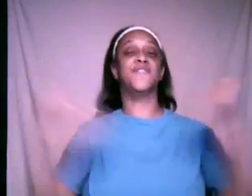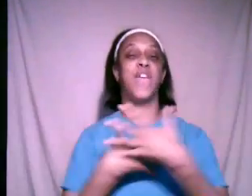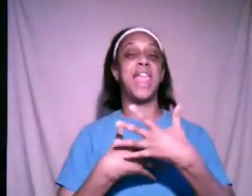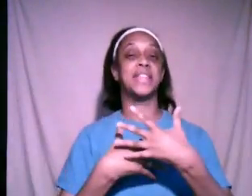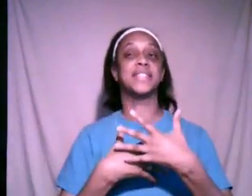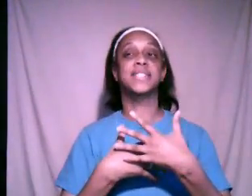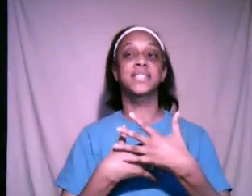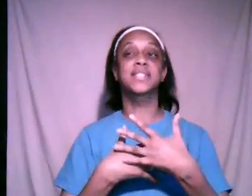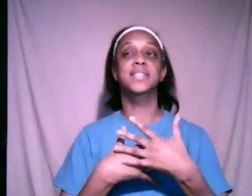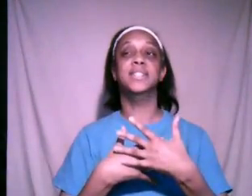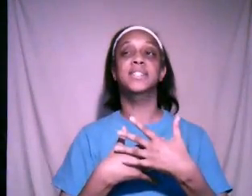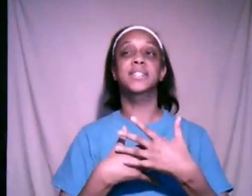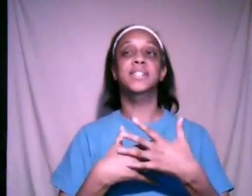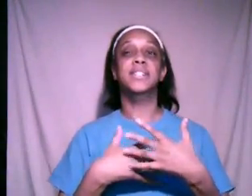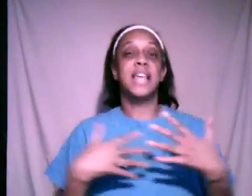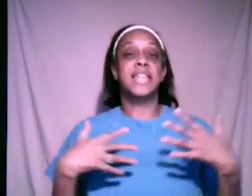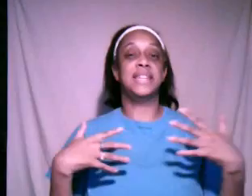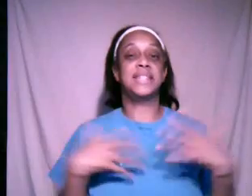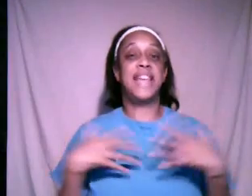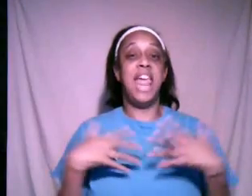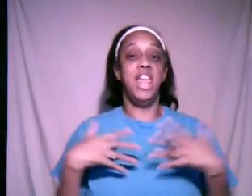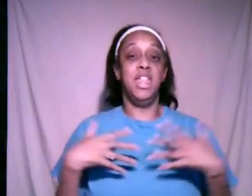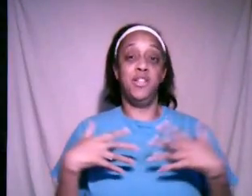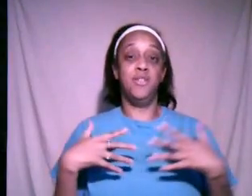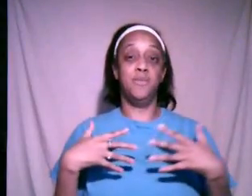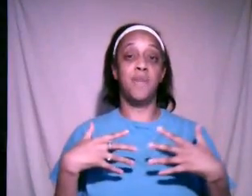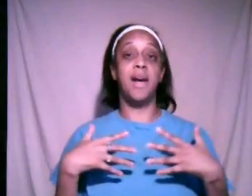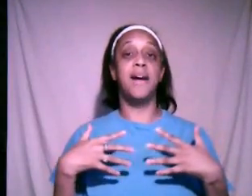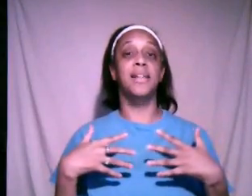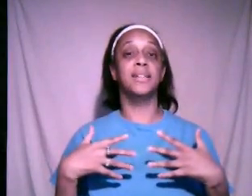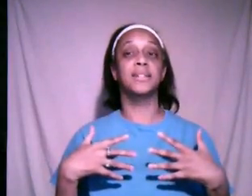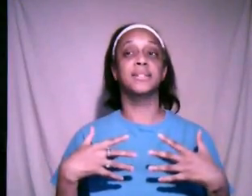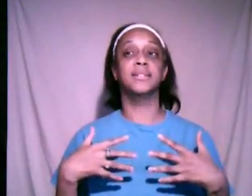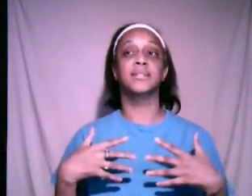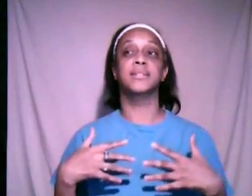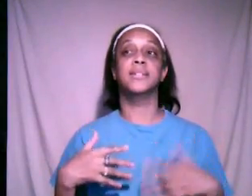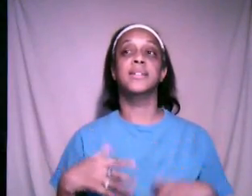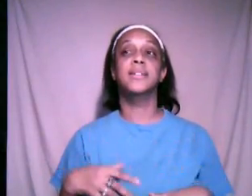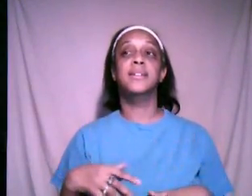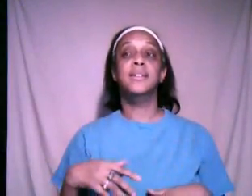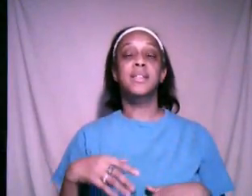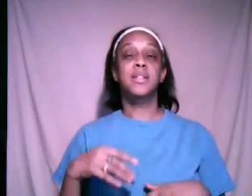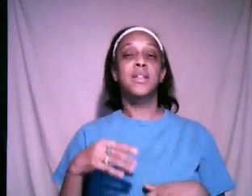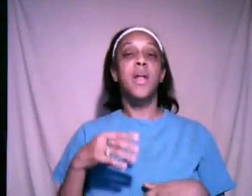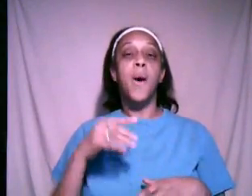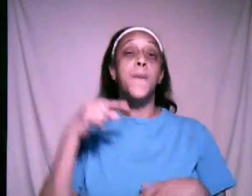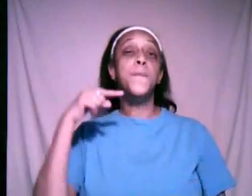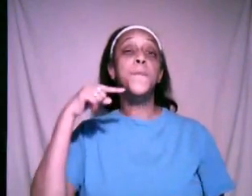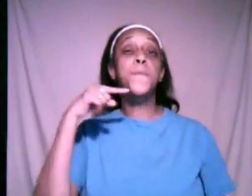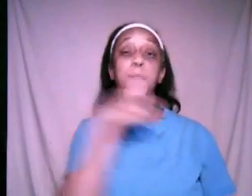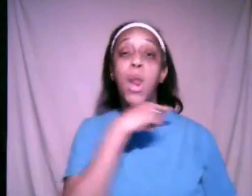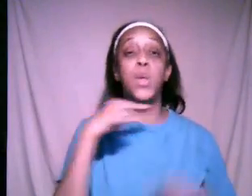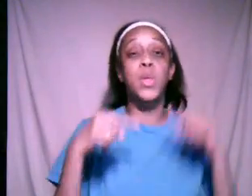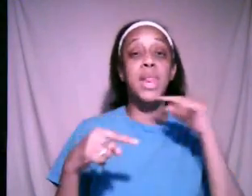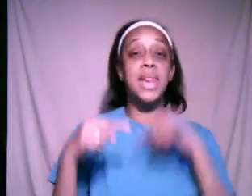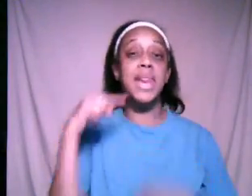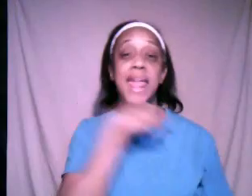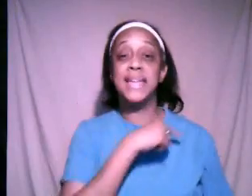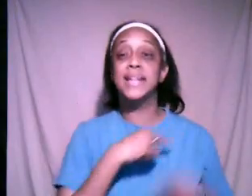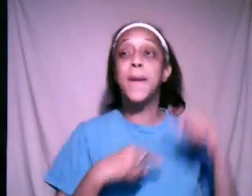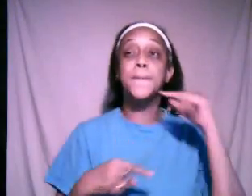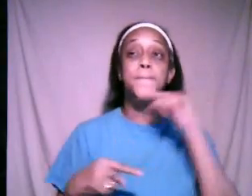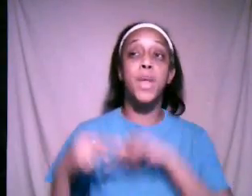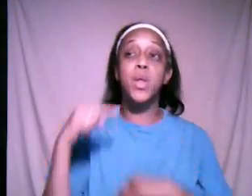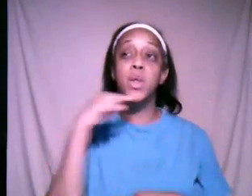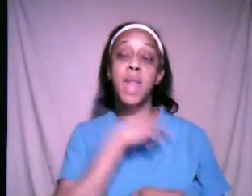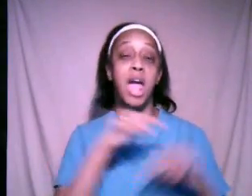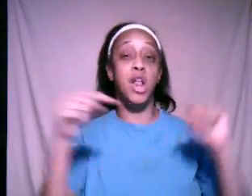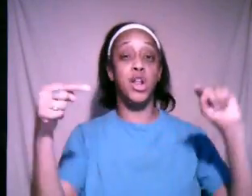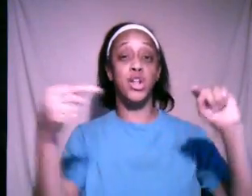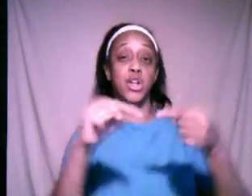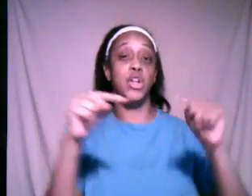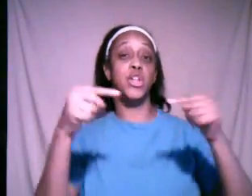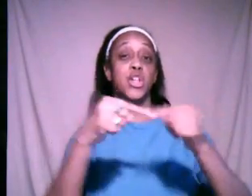frighten, terrorize, manipulate, hurt,